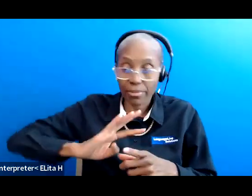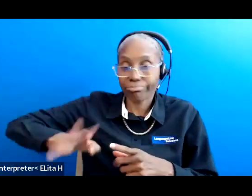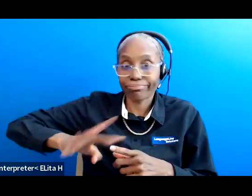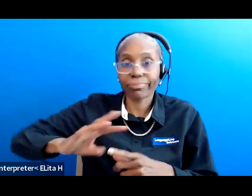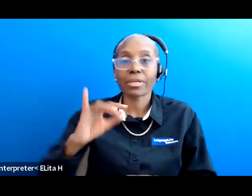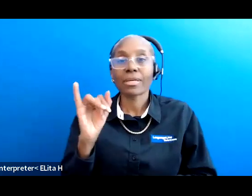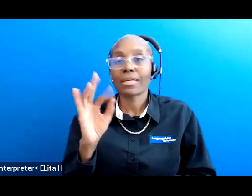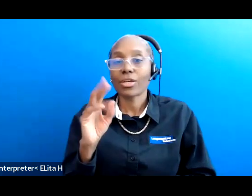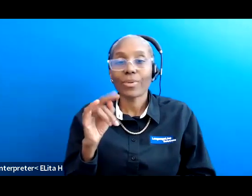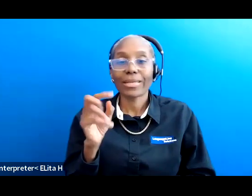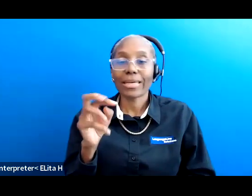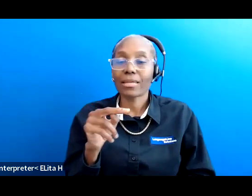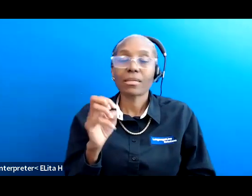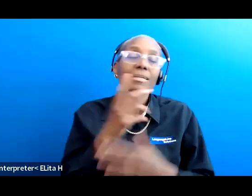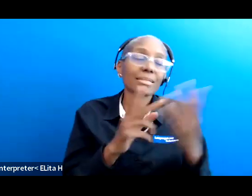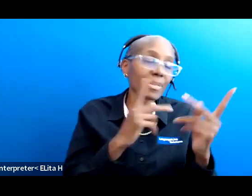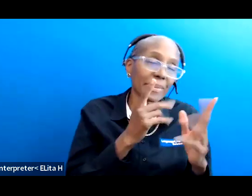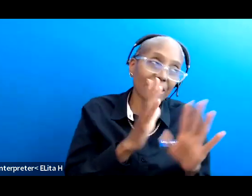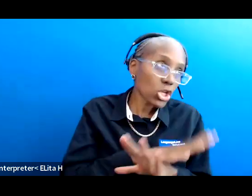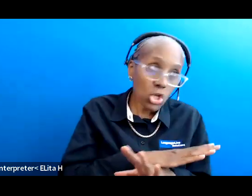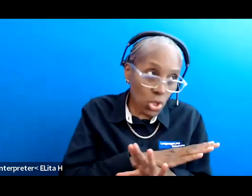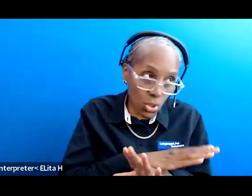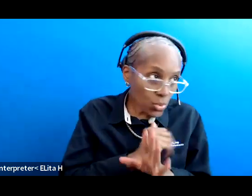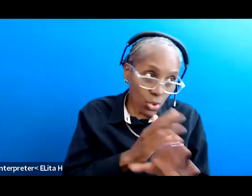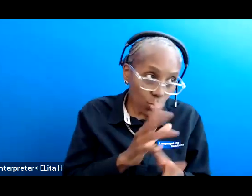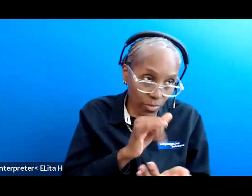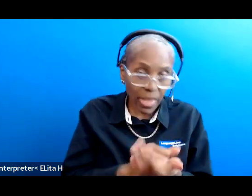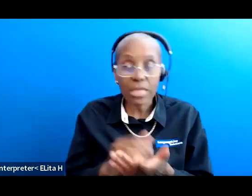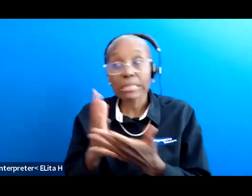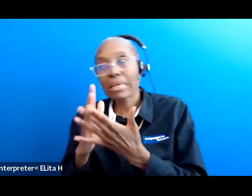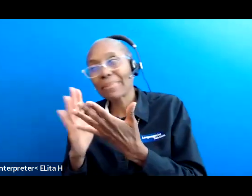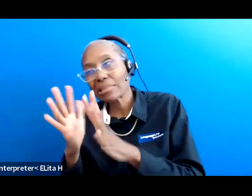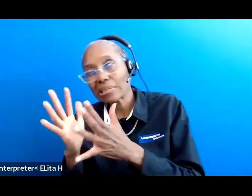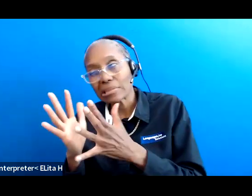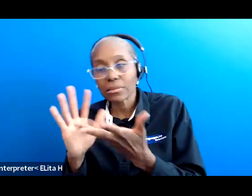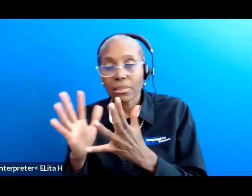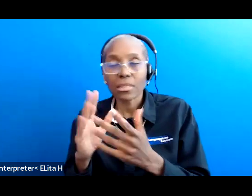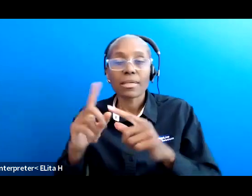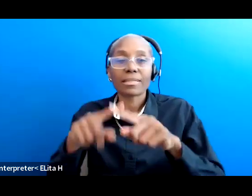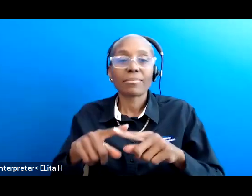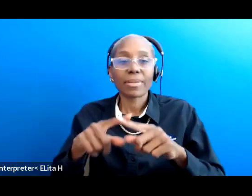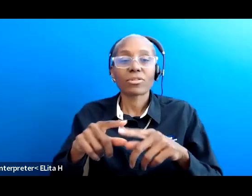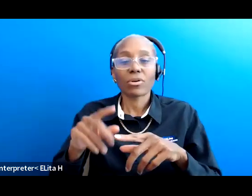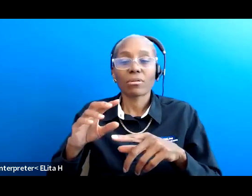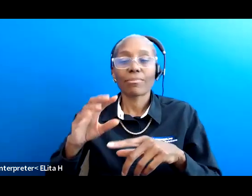Asolutely don't irrigate.” But we're getting into a lot more on things about irrigation as well.